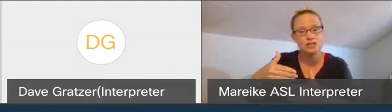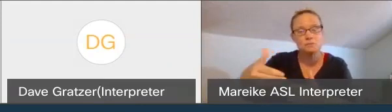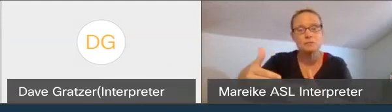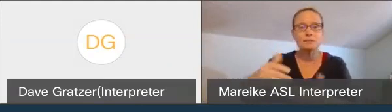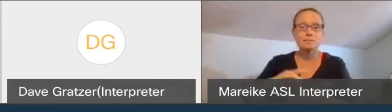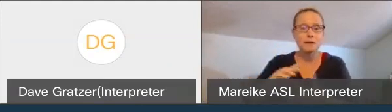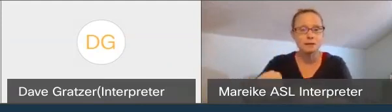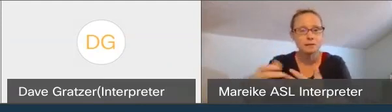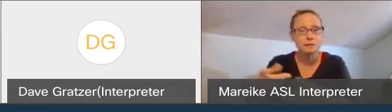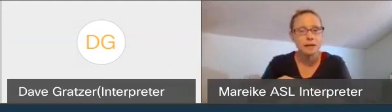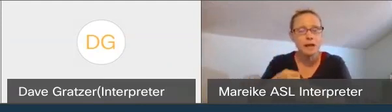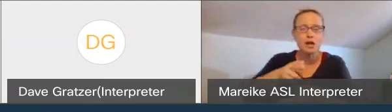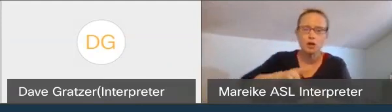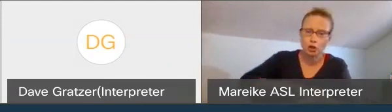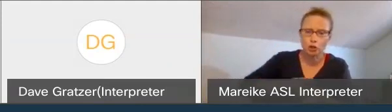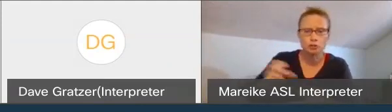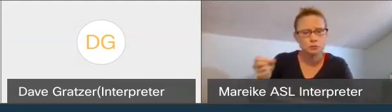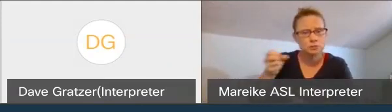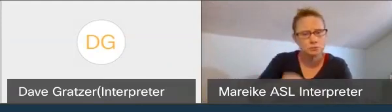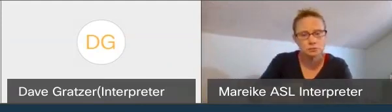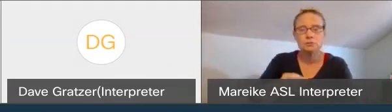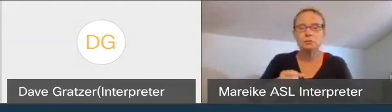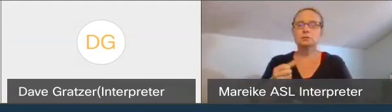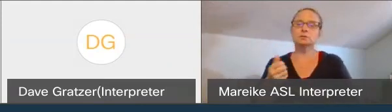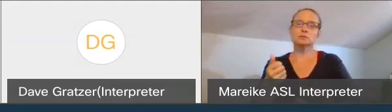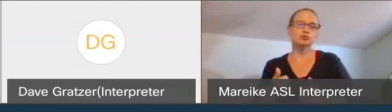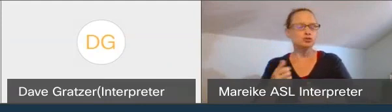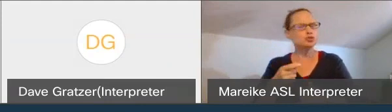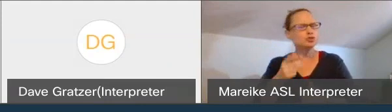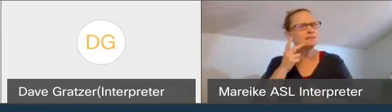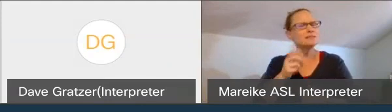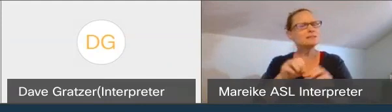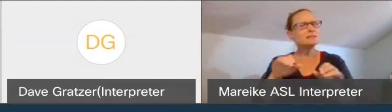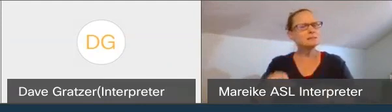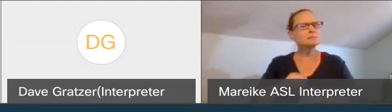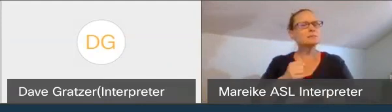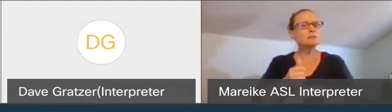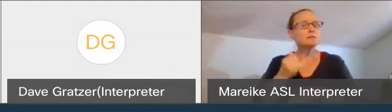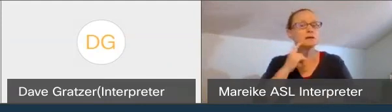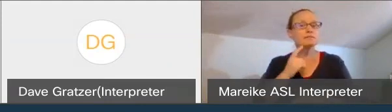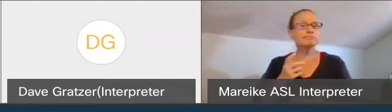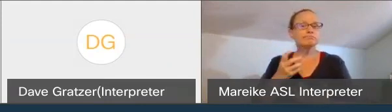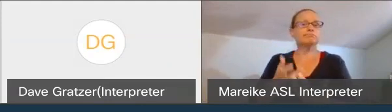Should we have nurses, nurse practitioners? And sure enough, you'll see those kinds of systems, if they're right for the particular setting.